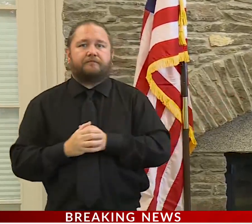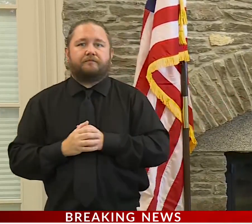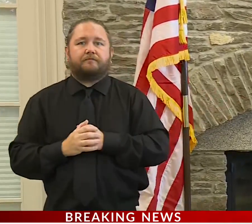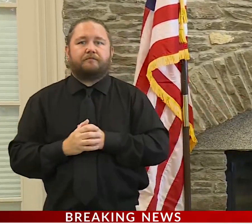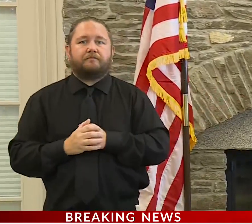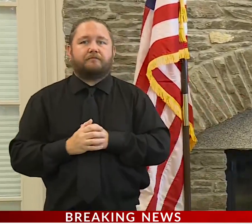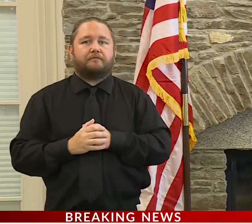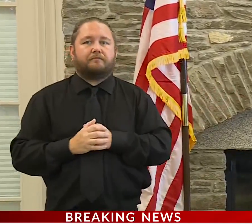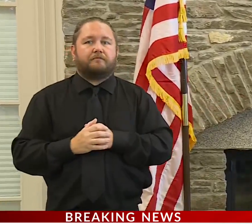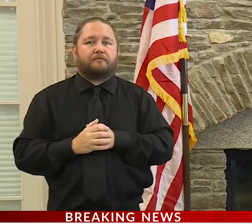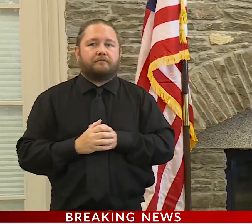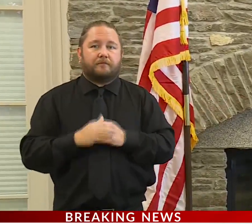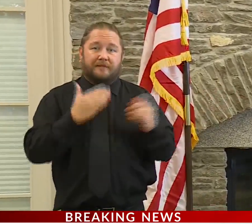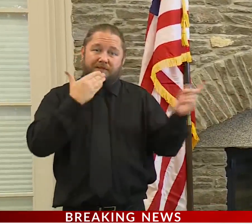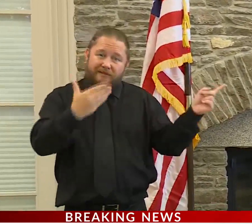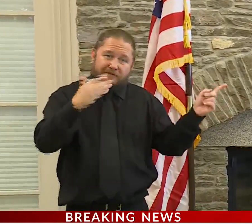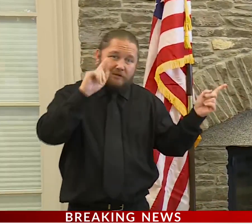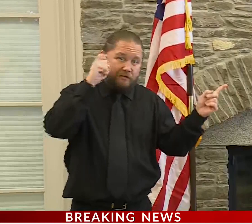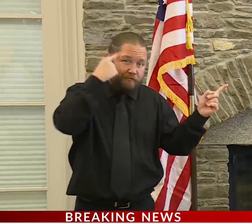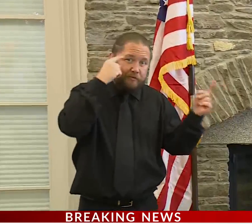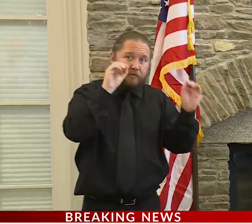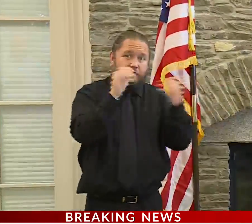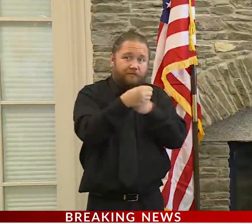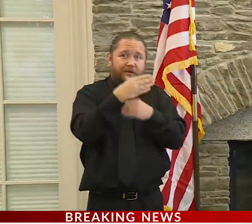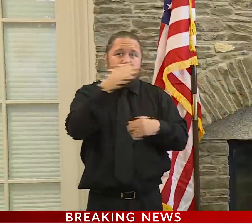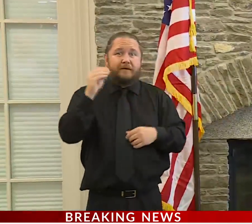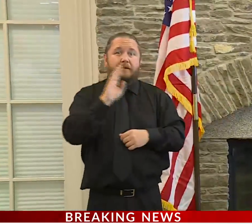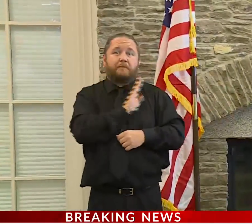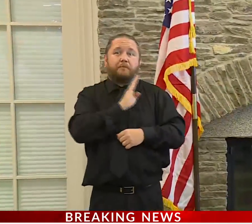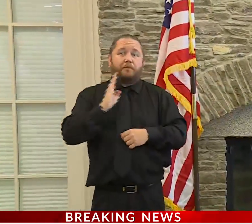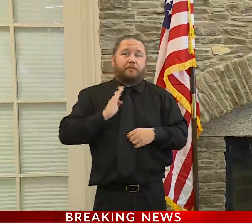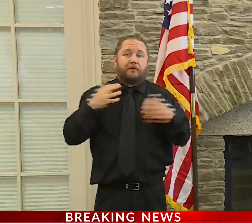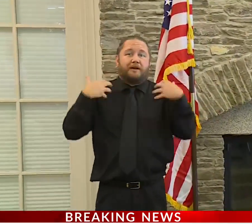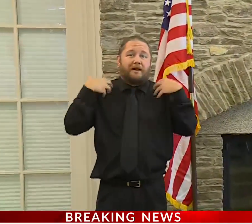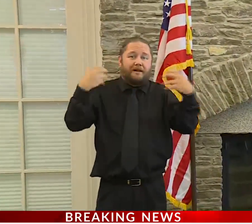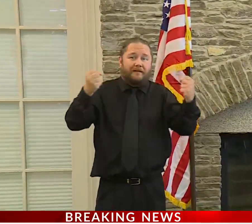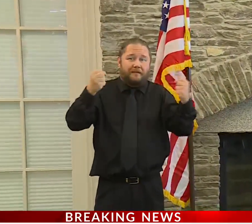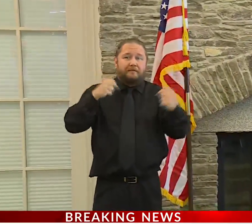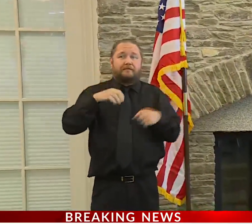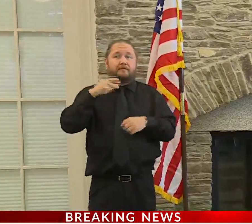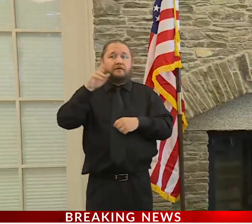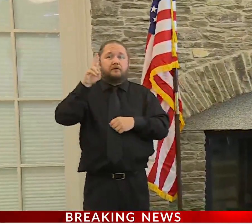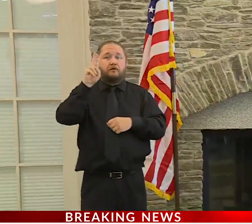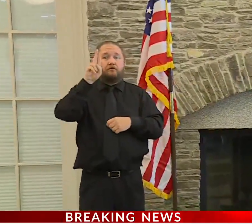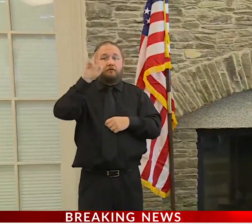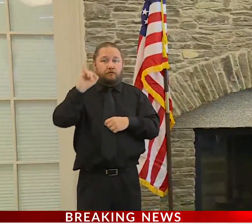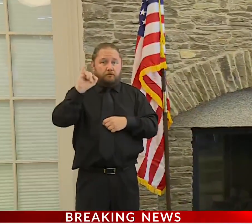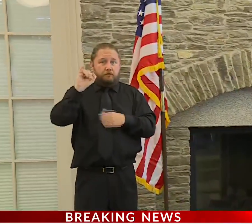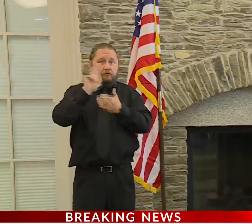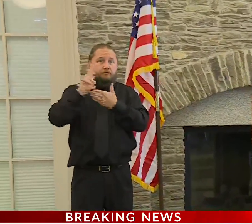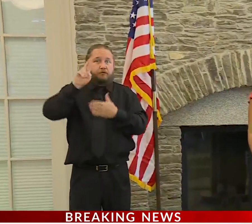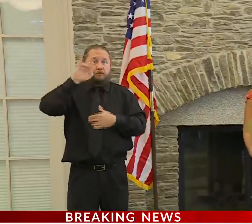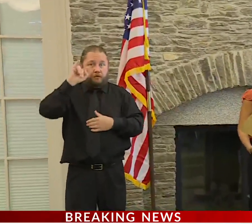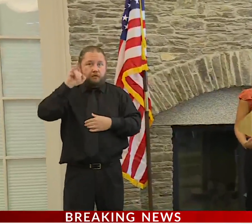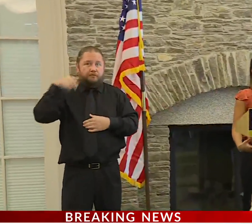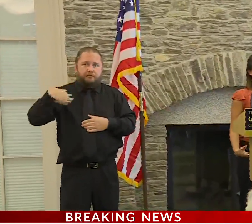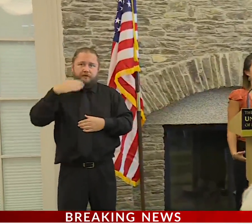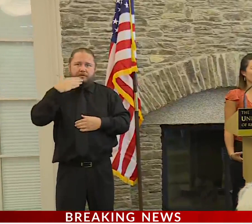I'M A YOU GOOD AFTERNOON. THANK YOU SO MUCH FOR BEING I WOULD TAKE THE TIME TO THANK THE GOVERNOR S OFFICE, THE BOARD OF HEALTH